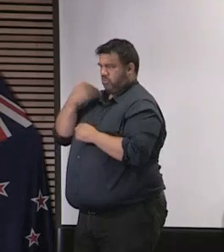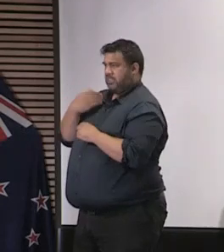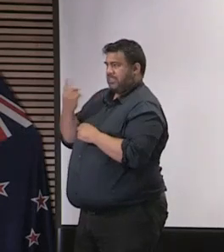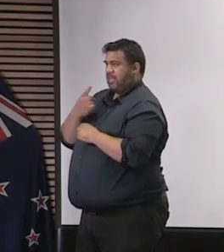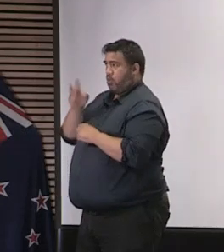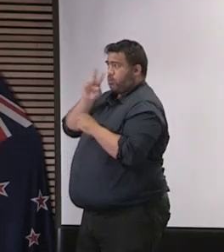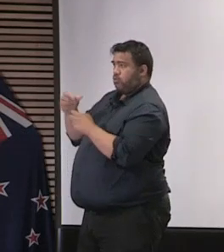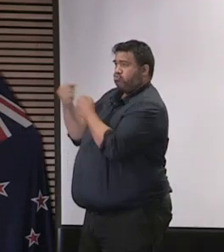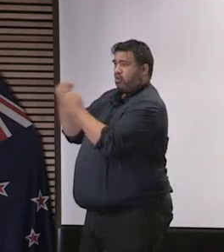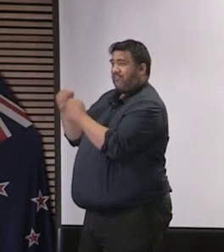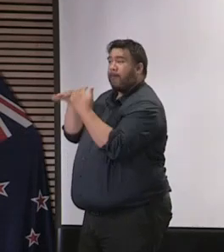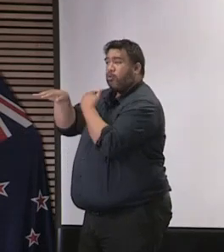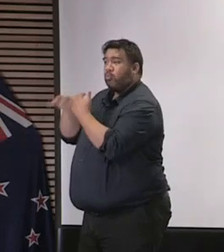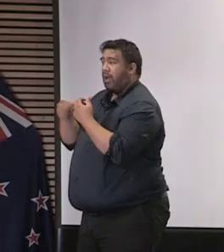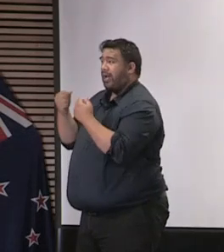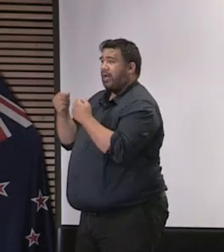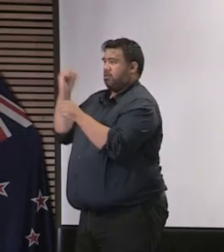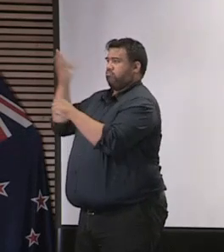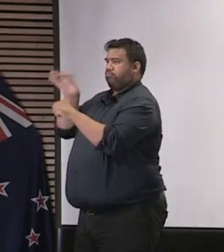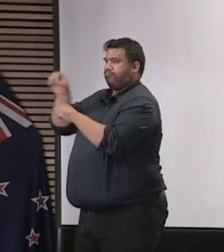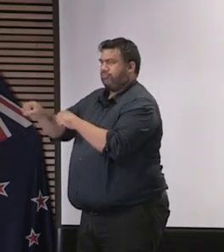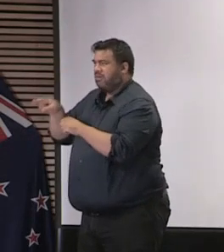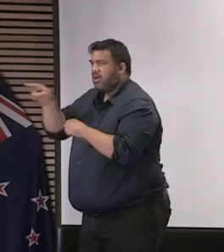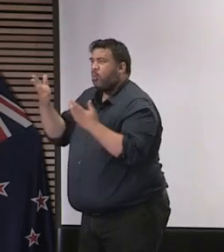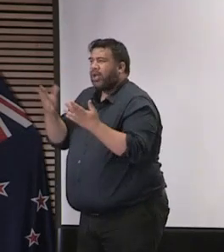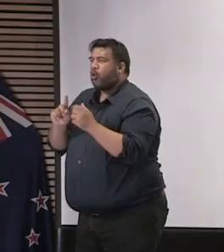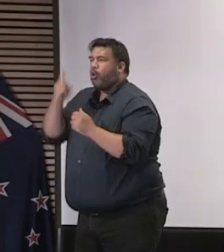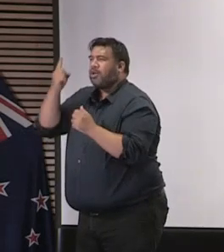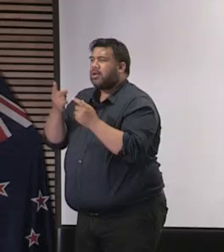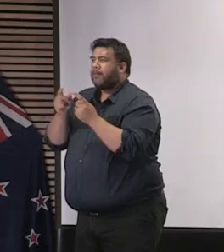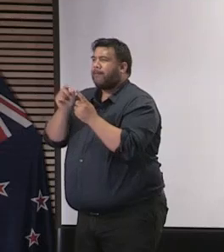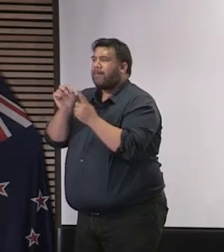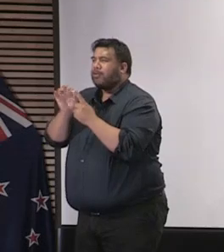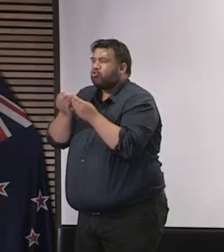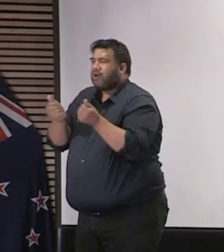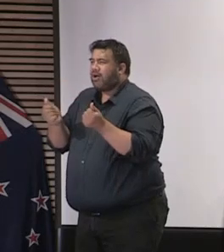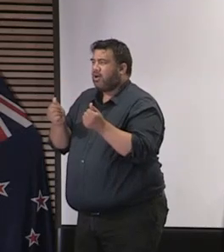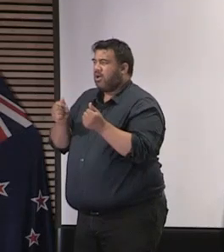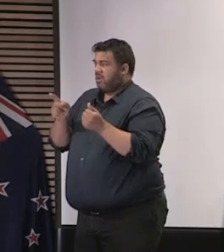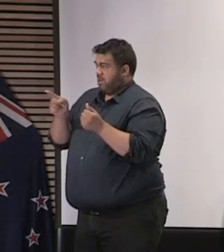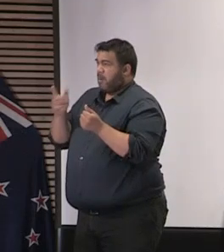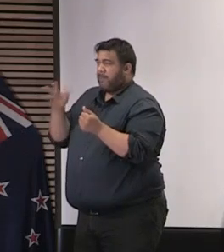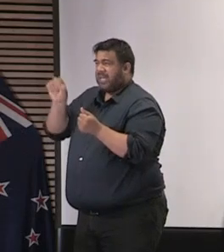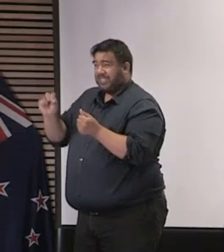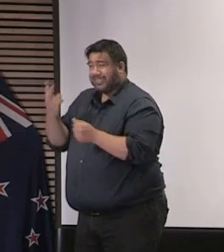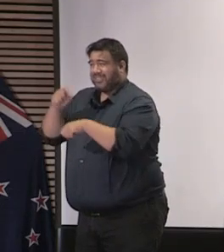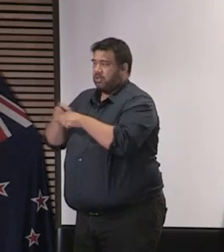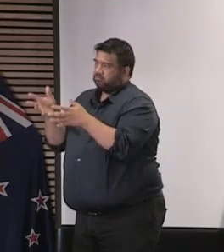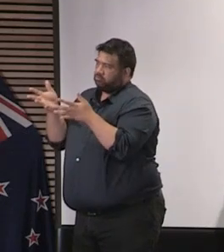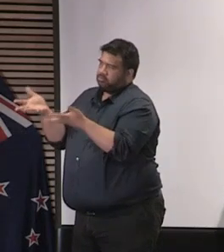but it can be across the board. We had one example of someone found driving on the motorway and they had been